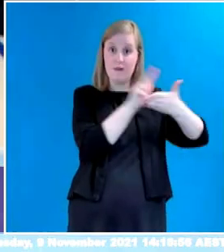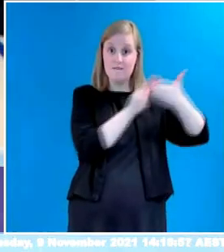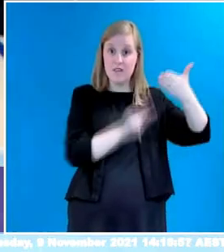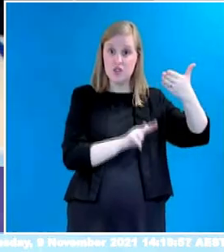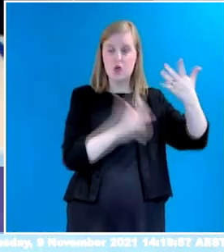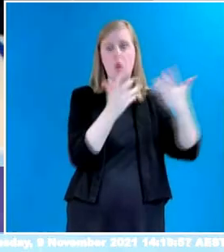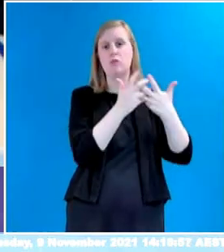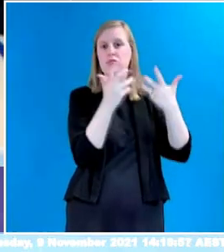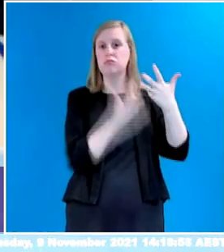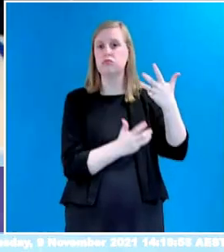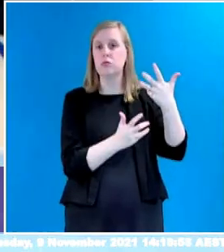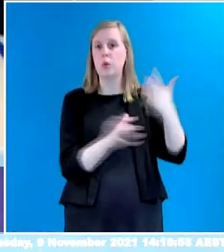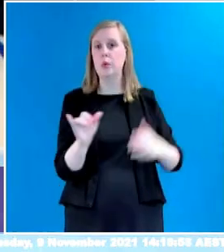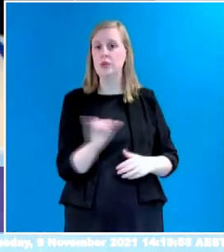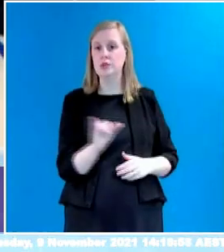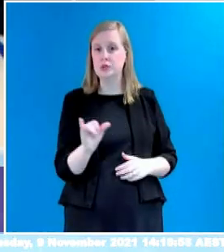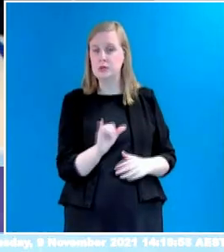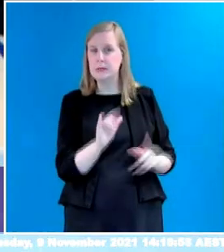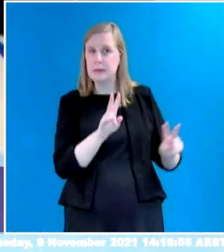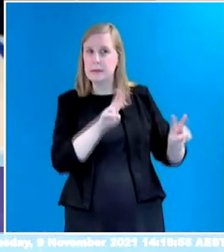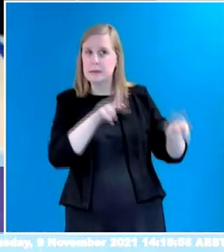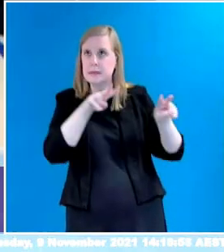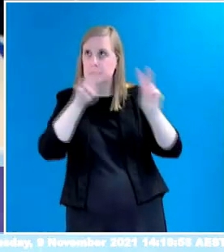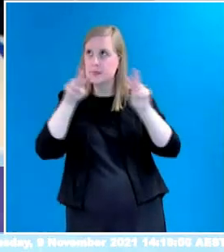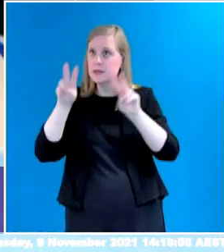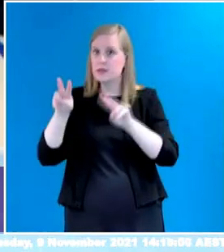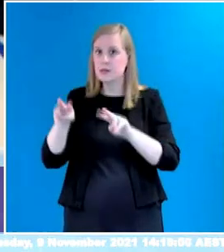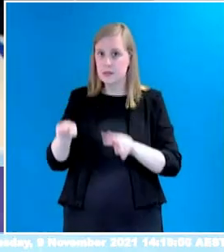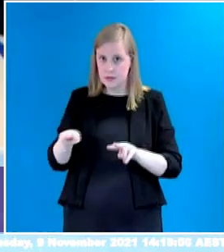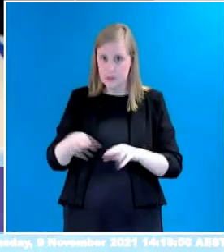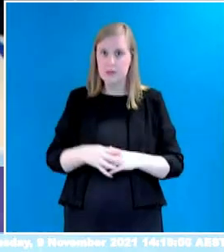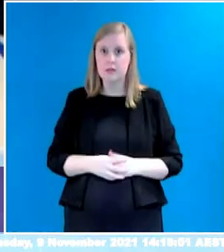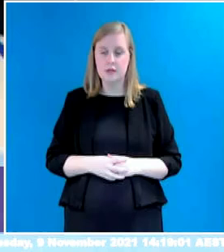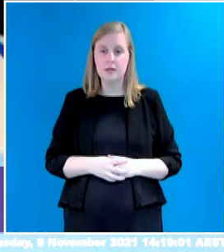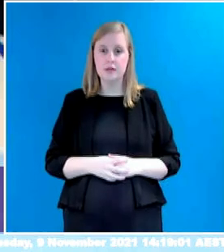There were also a number of discussions that were engaged in, through what was